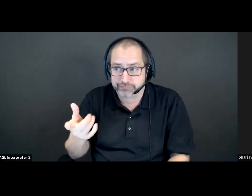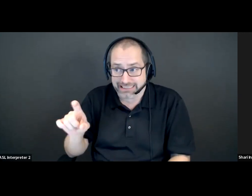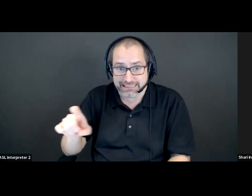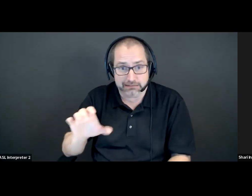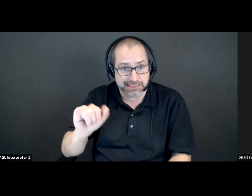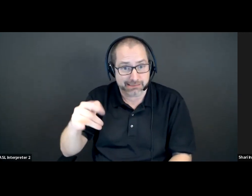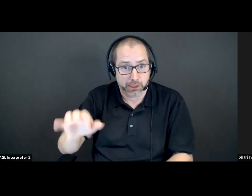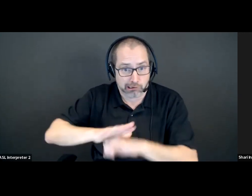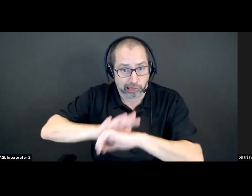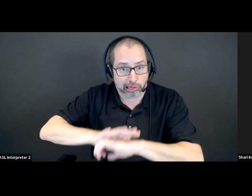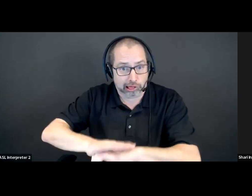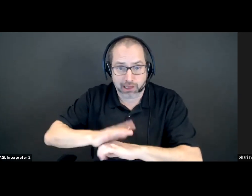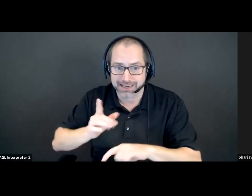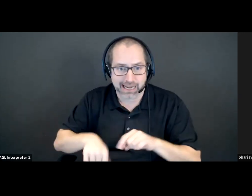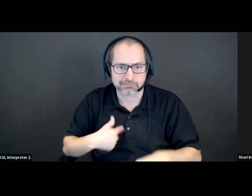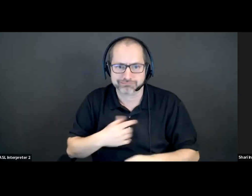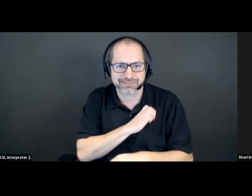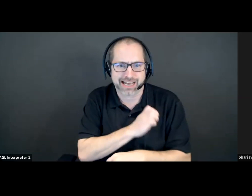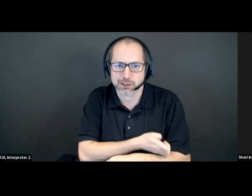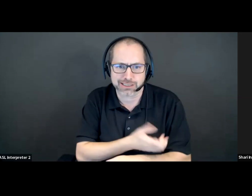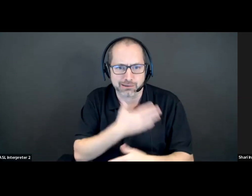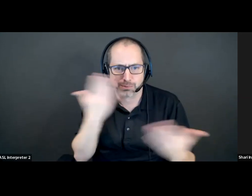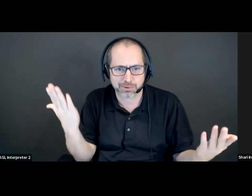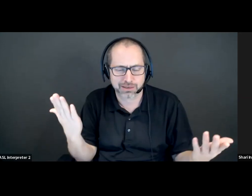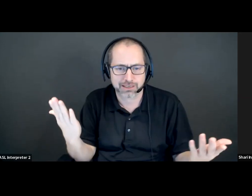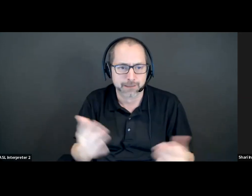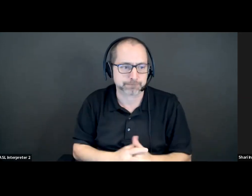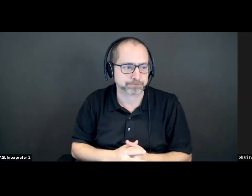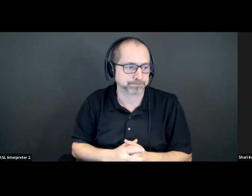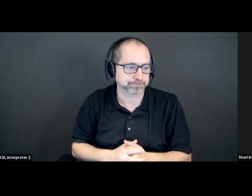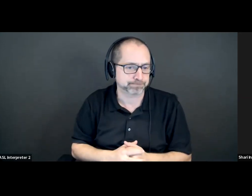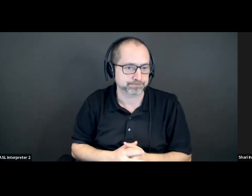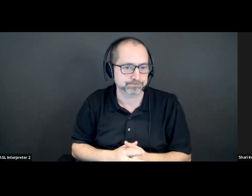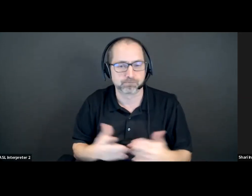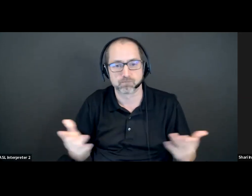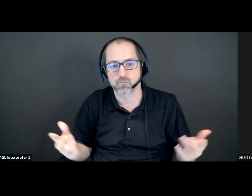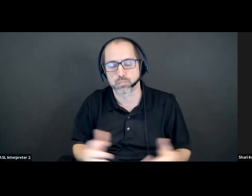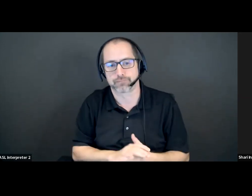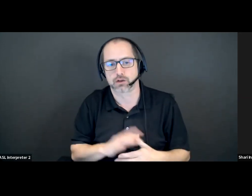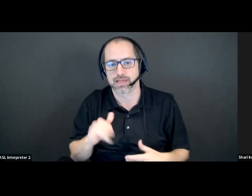Trying to think of different ways that I could possibly that I could possibly be of any kind of